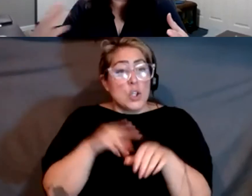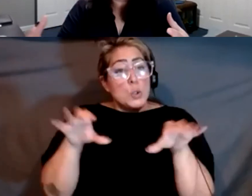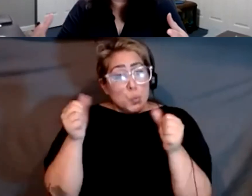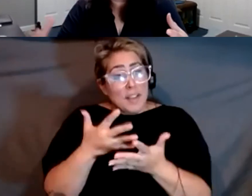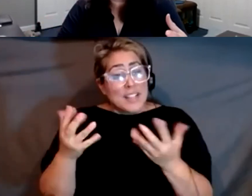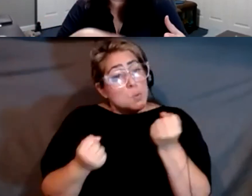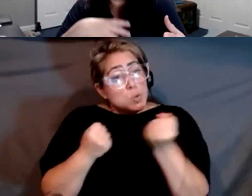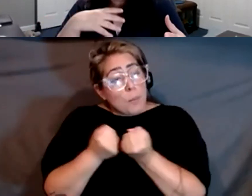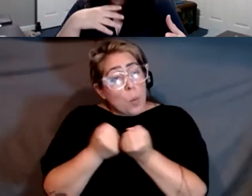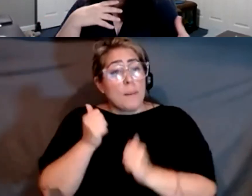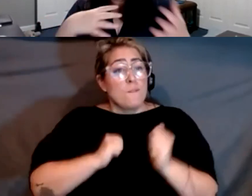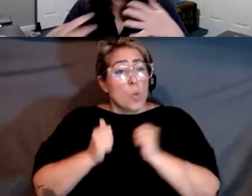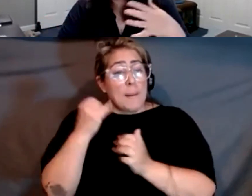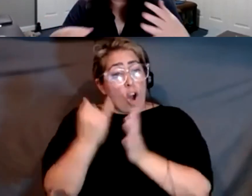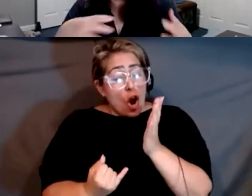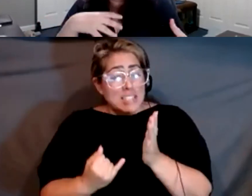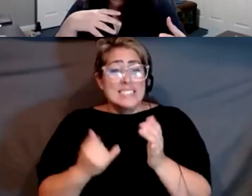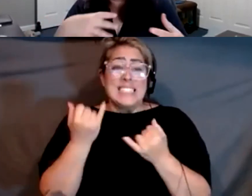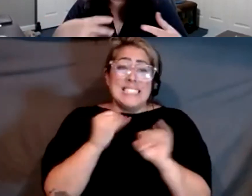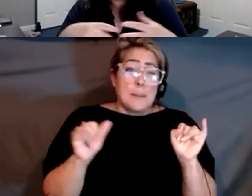For-profit.